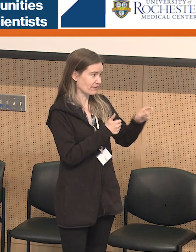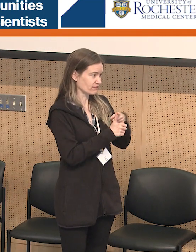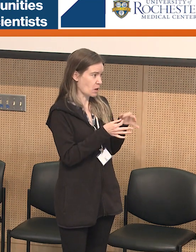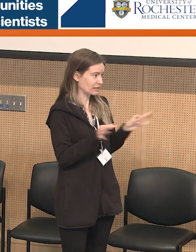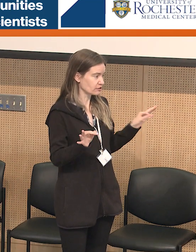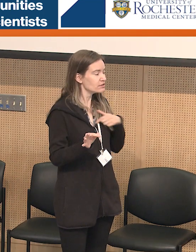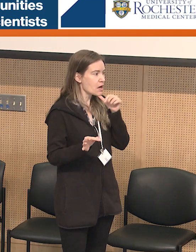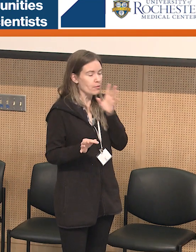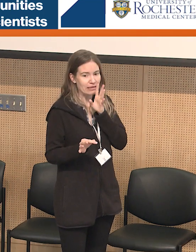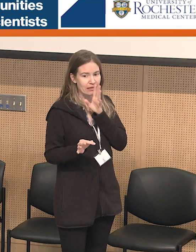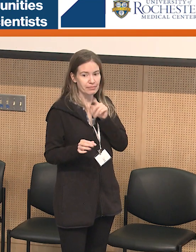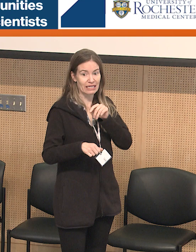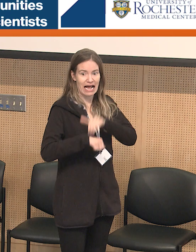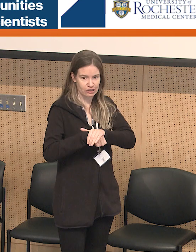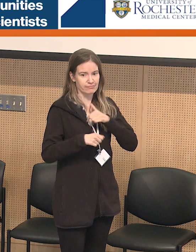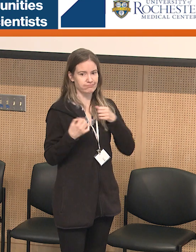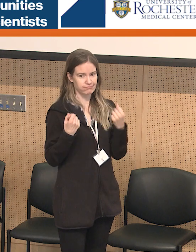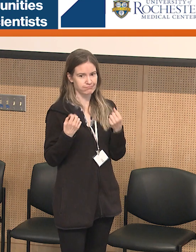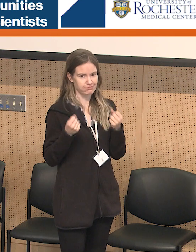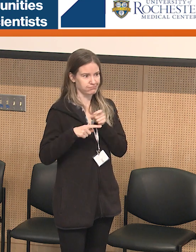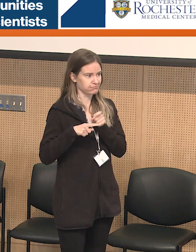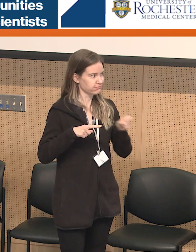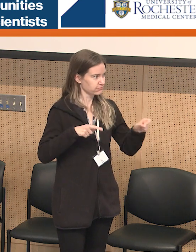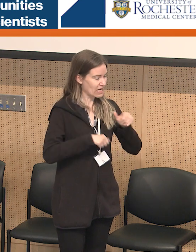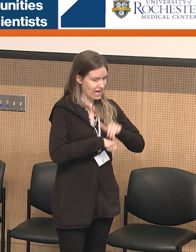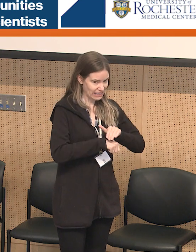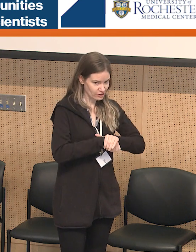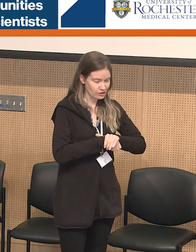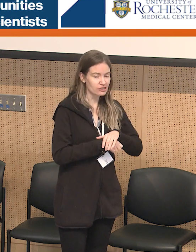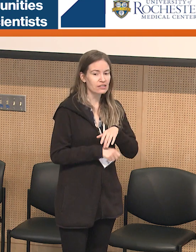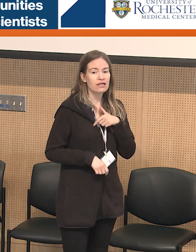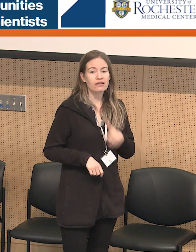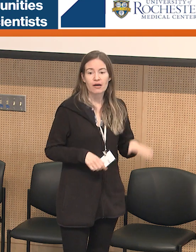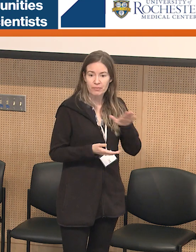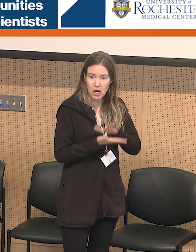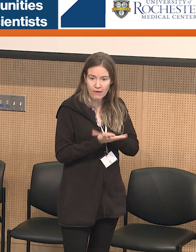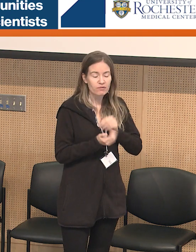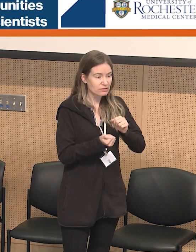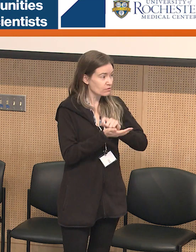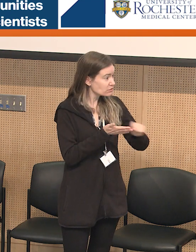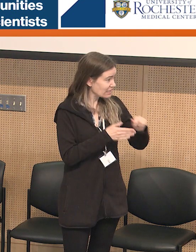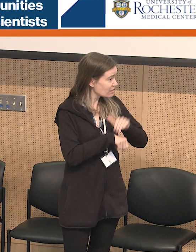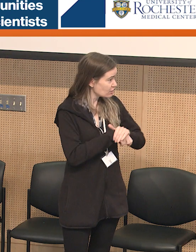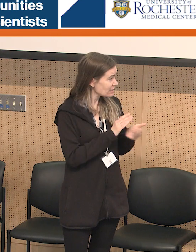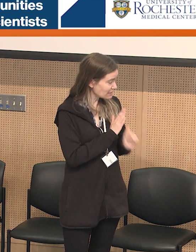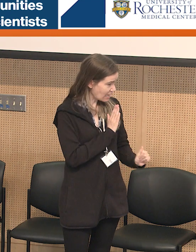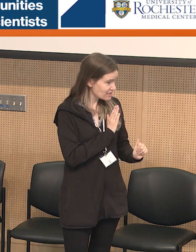I understand about speaking and written English being important, and in college level,